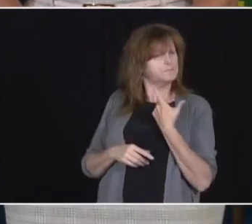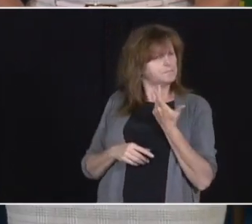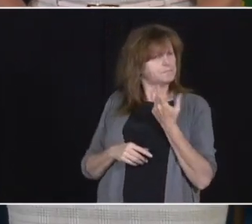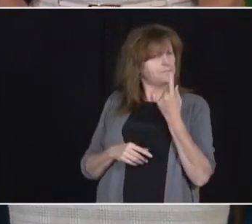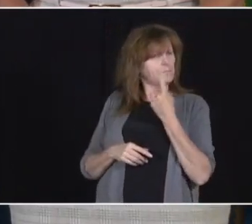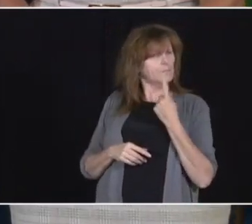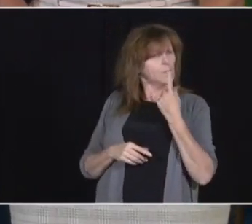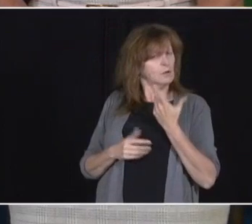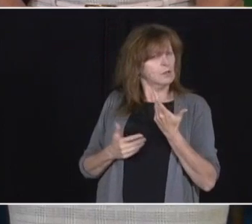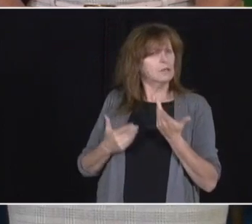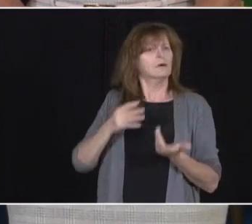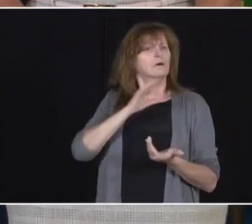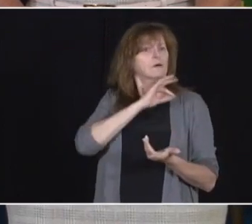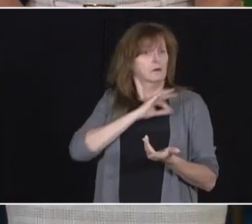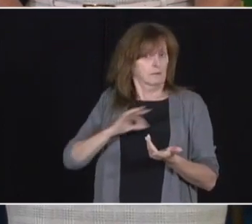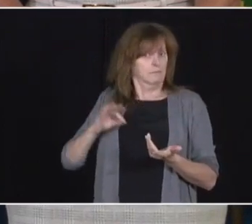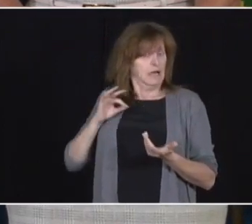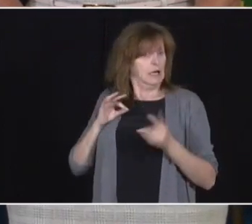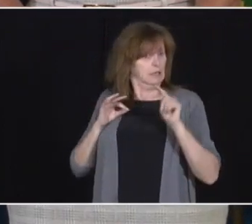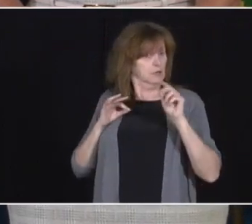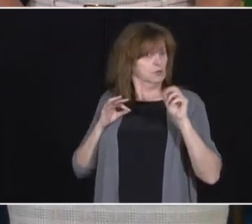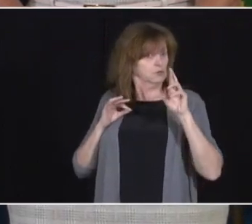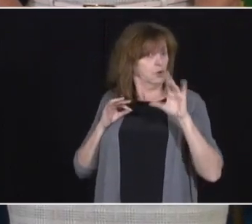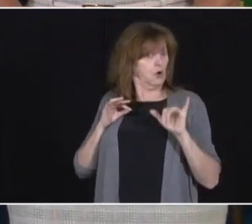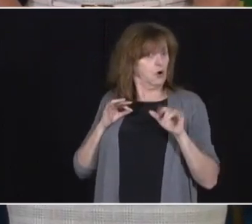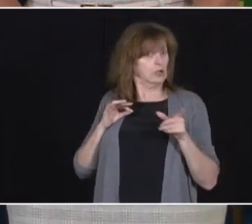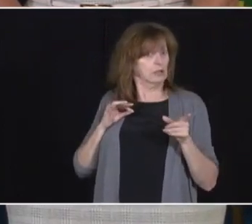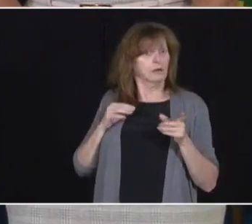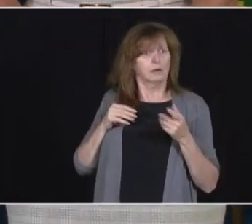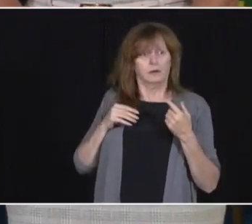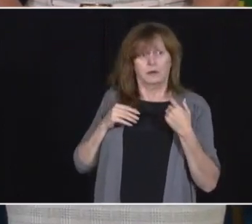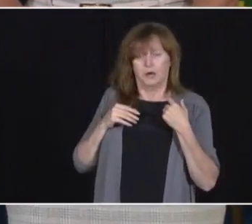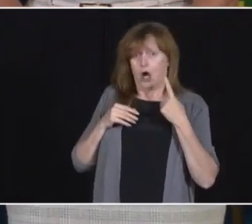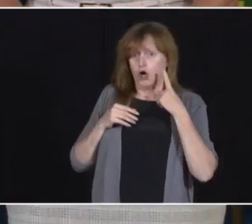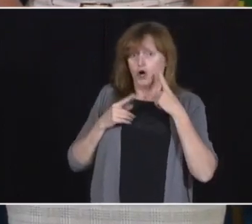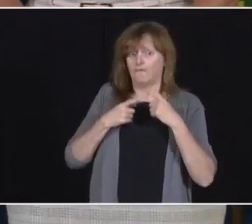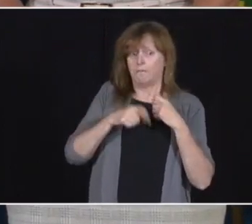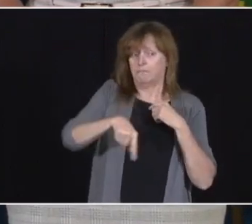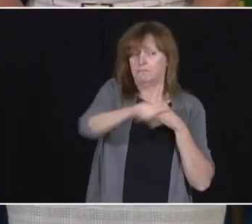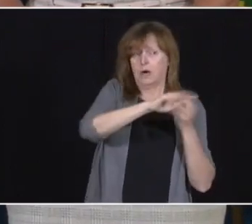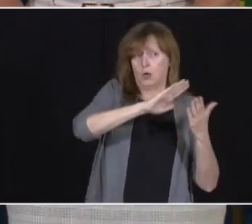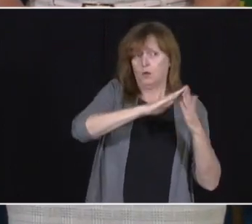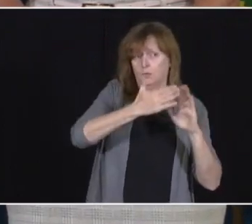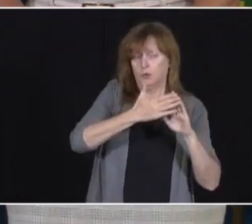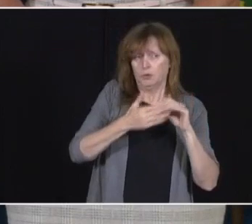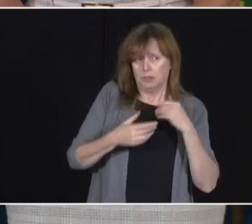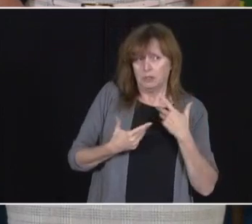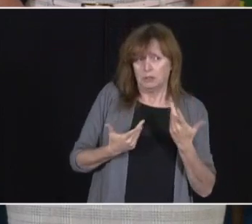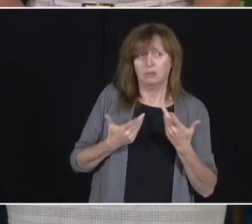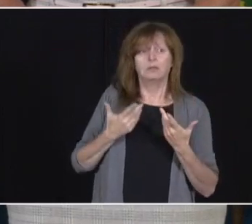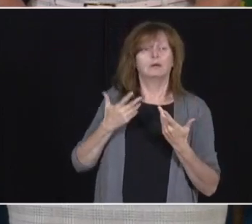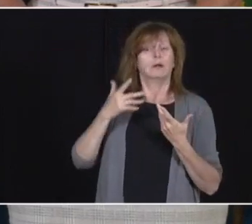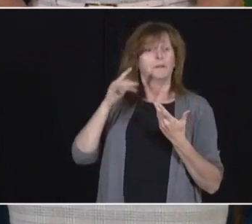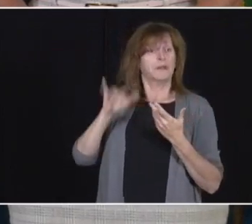the vast door to the people, when you call 901, you expect the call to be answered in the pleas to be there like, ASAP.